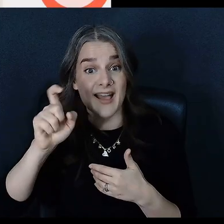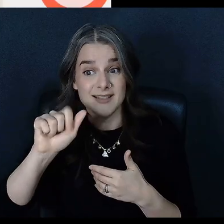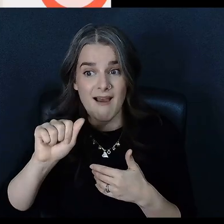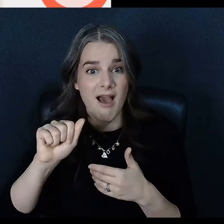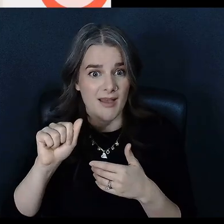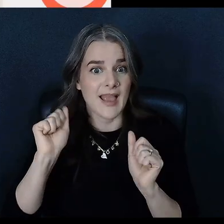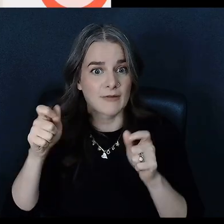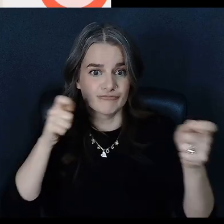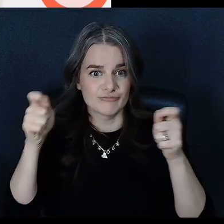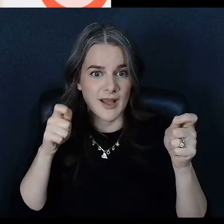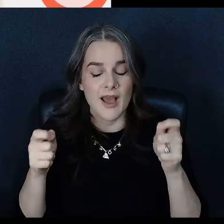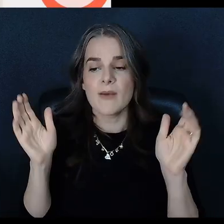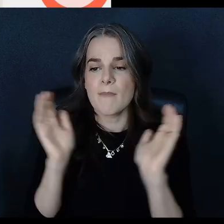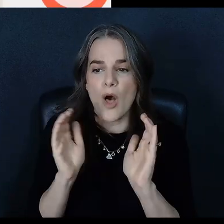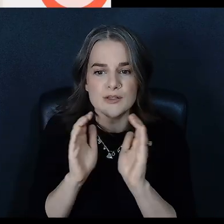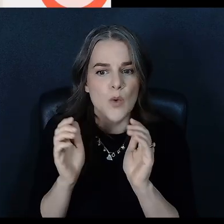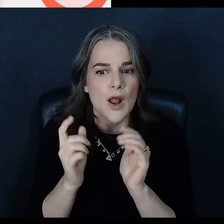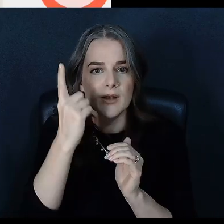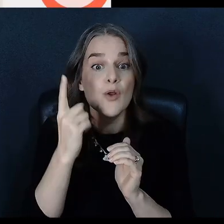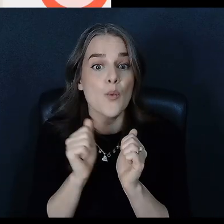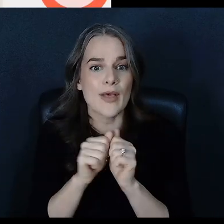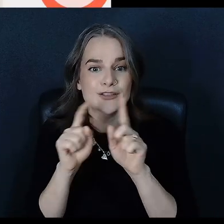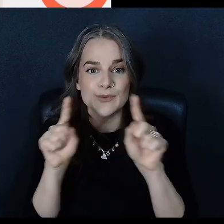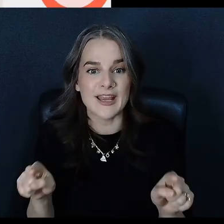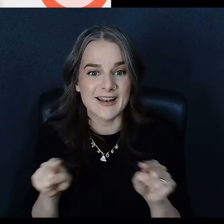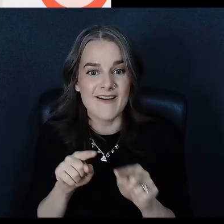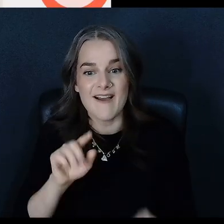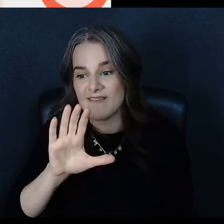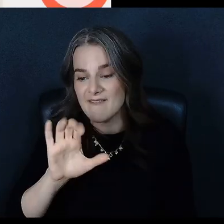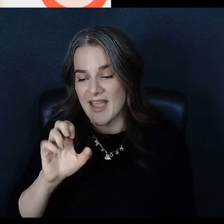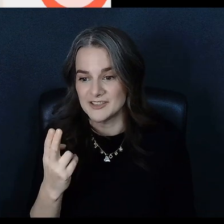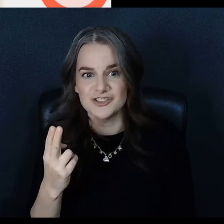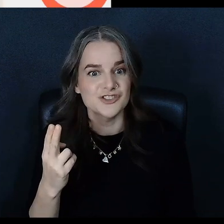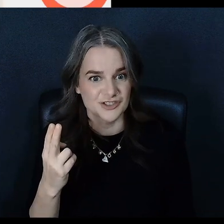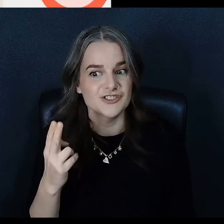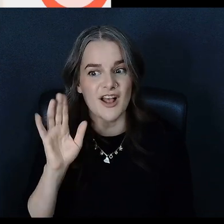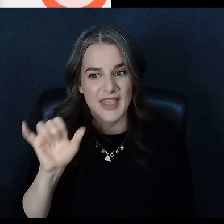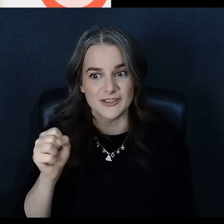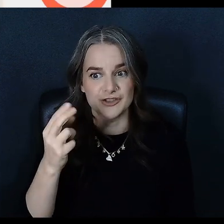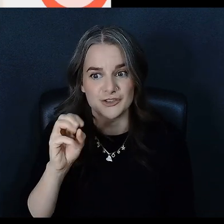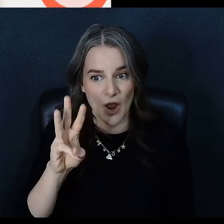the 5-inch Show. It's probably not even $50. So we have an opportunity to get things